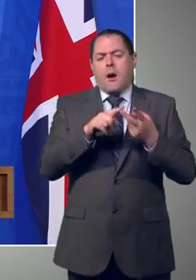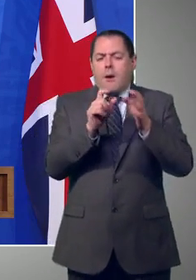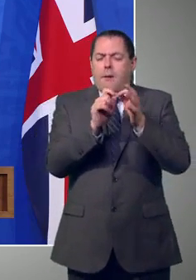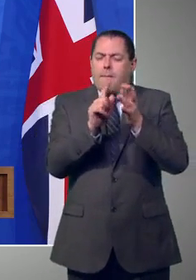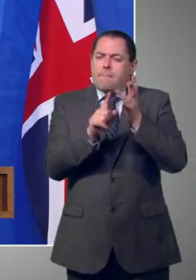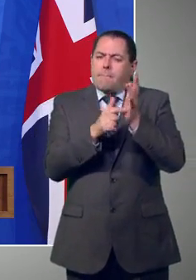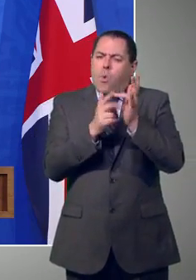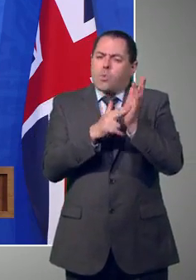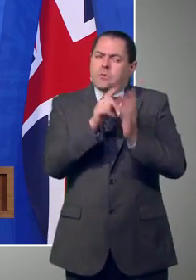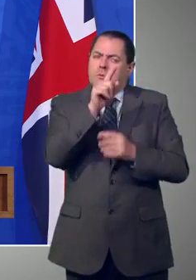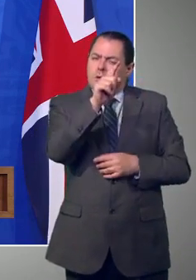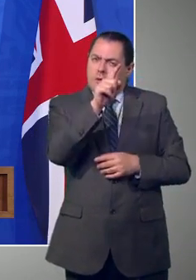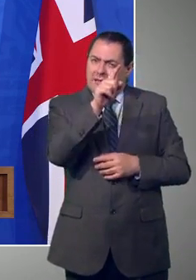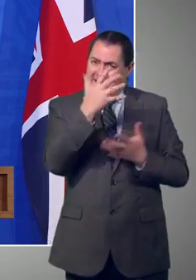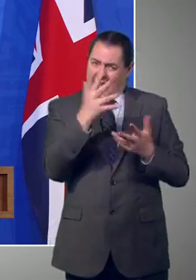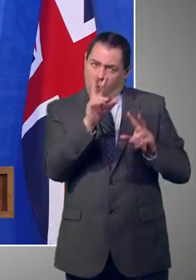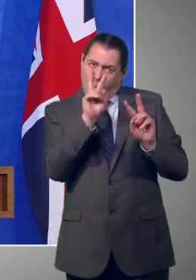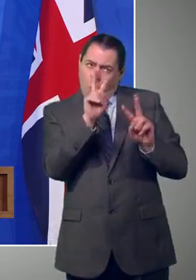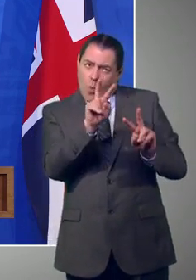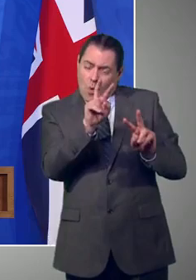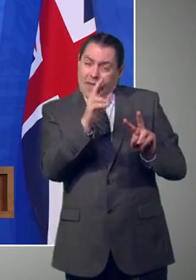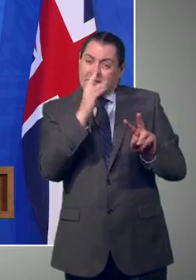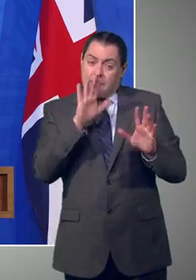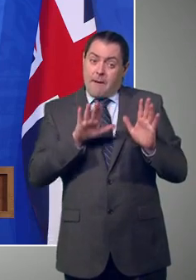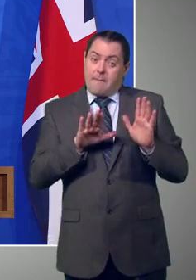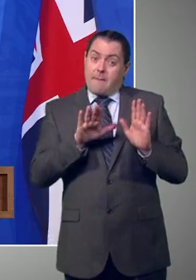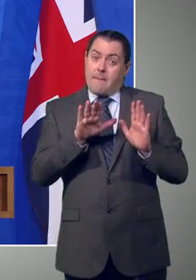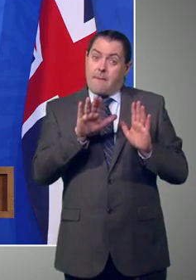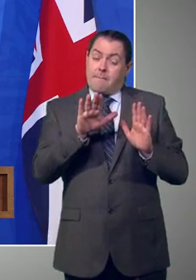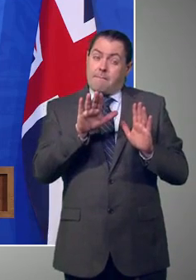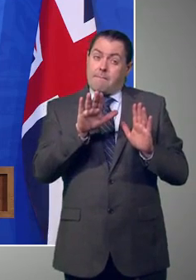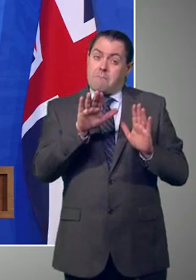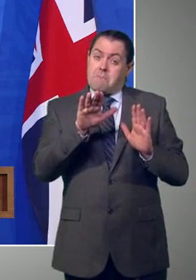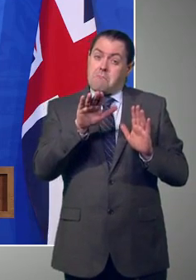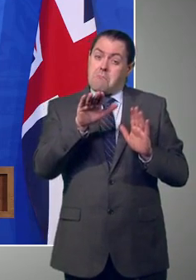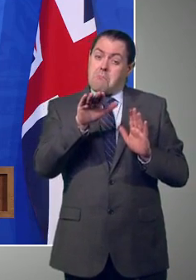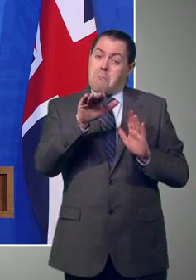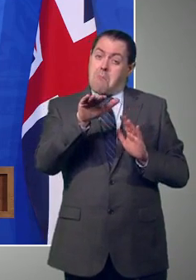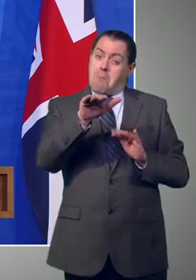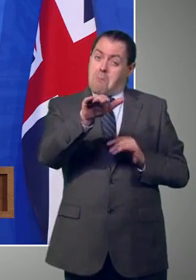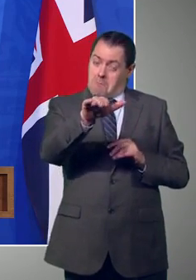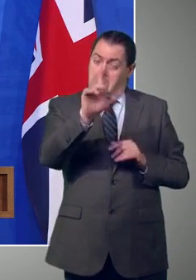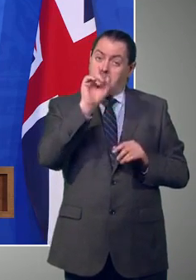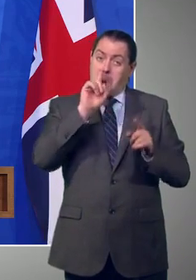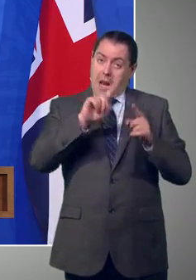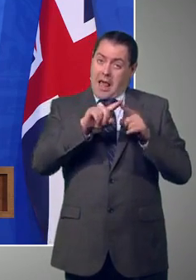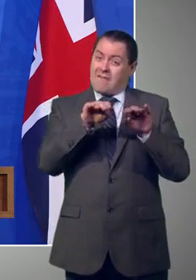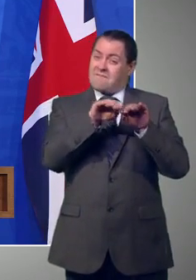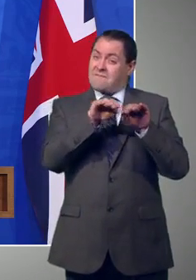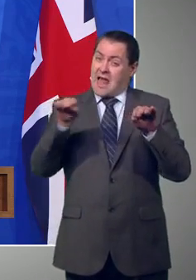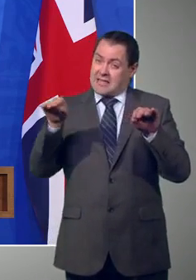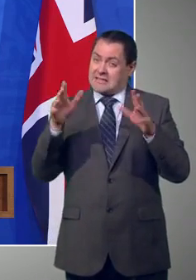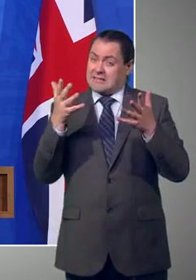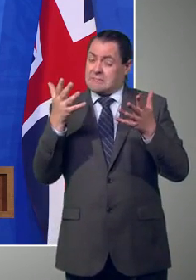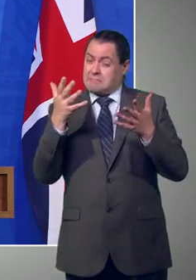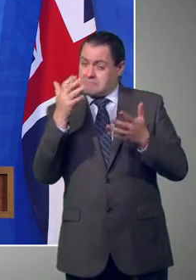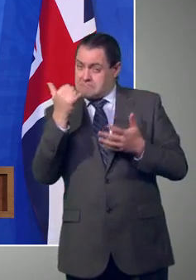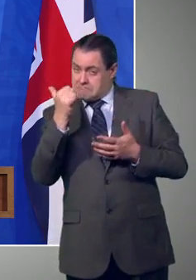signs that the increase in rates and maybe starting to cap